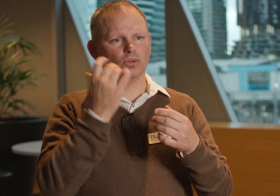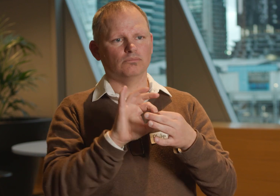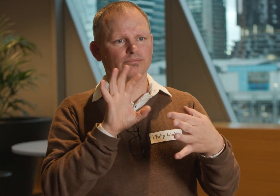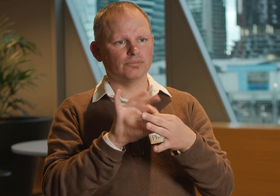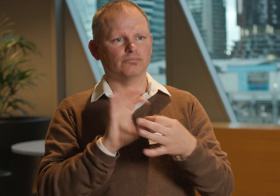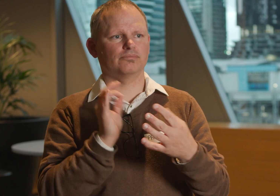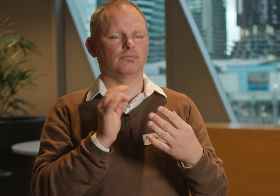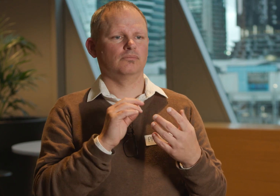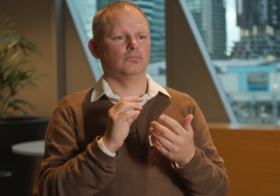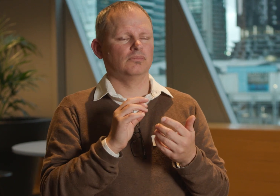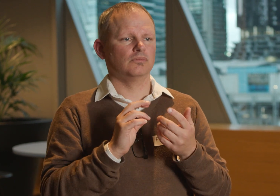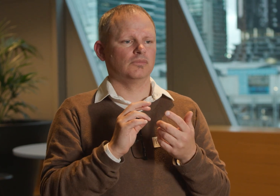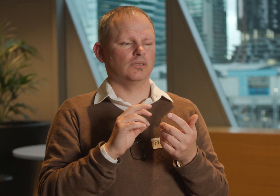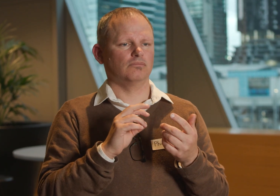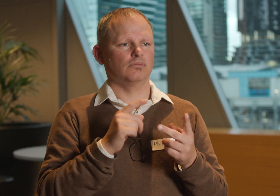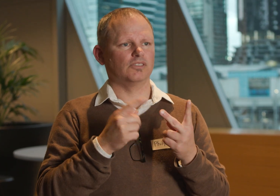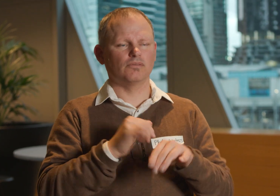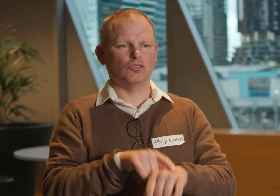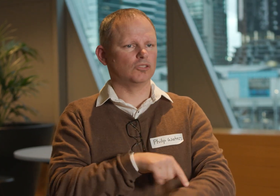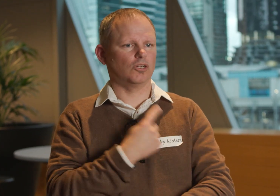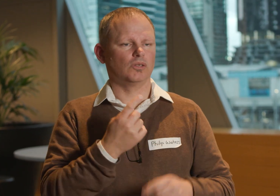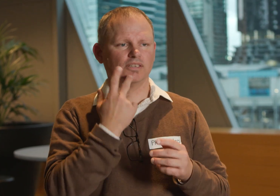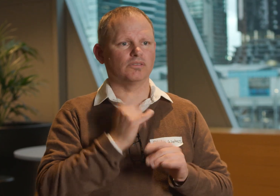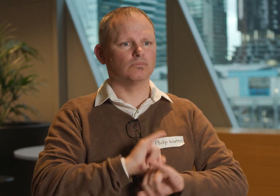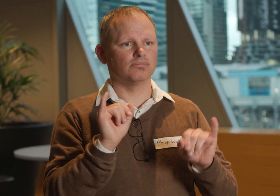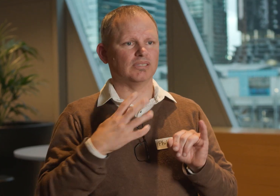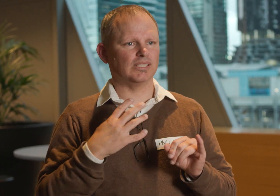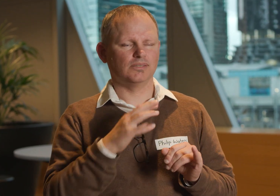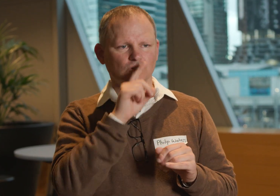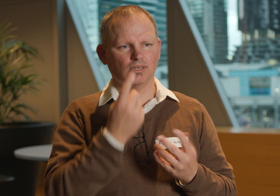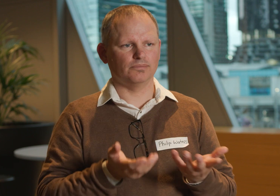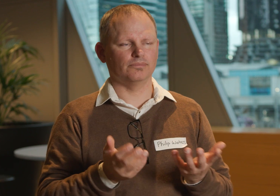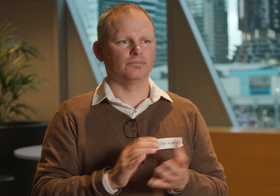difficult service to use. A lot of the time there is disconnection when trying to make phone calls,